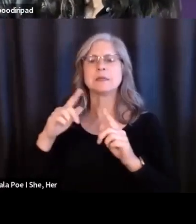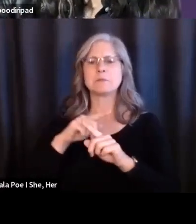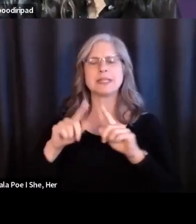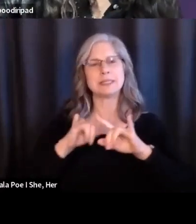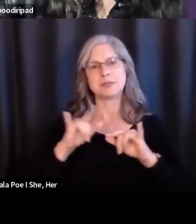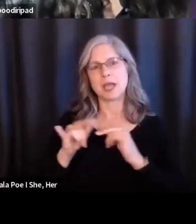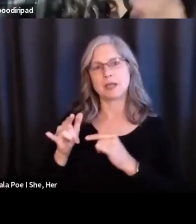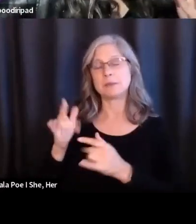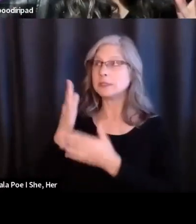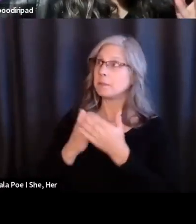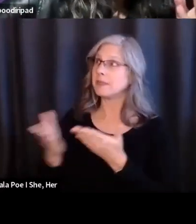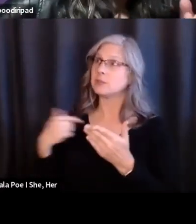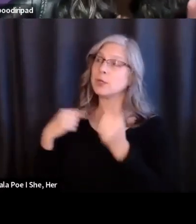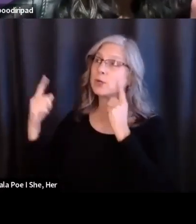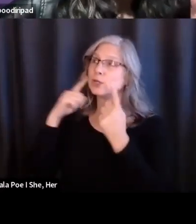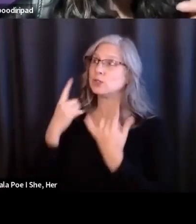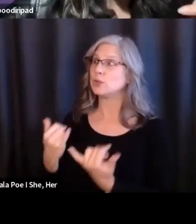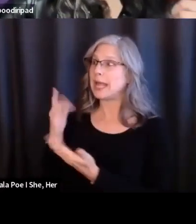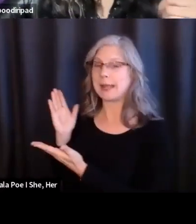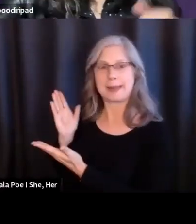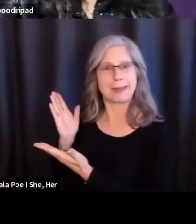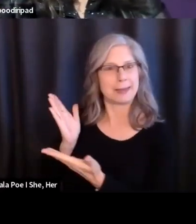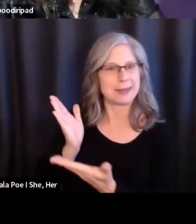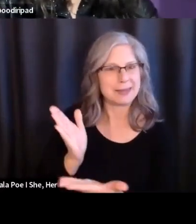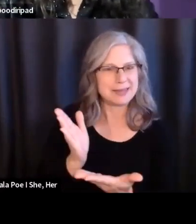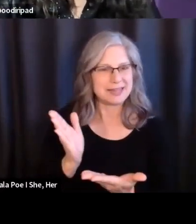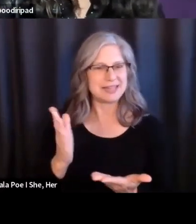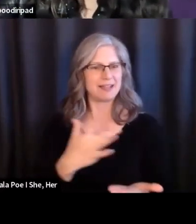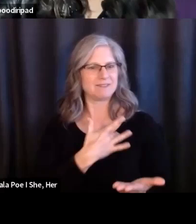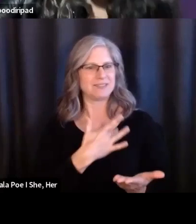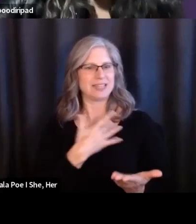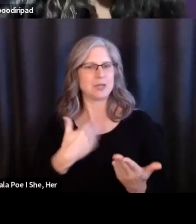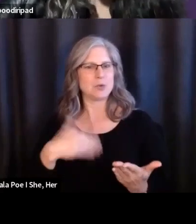It's a little bit of feeling evident on what we've been talking about.